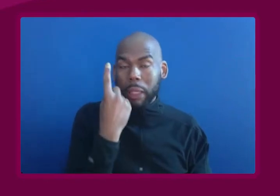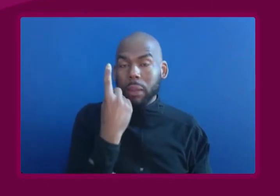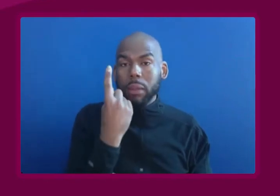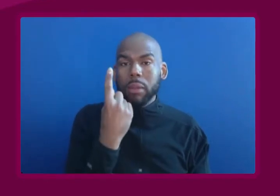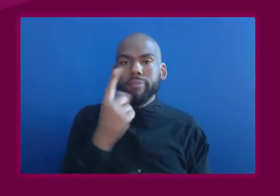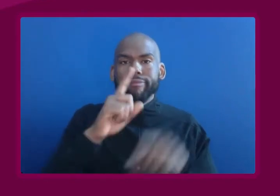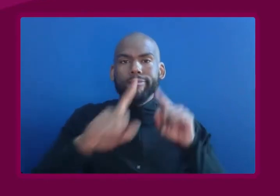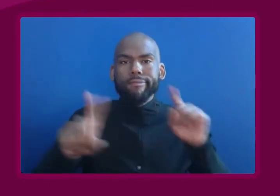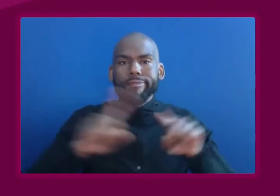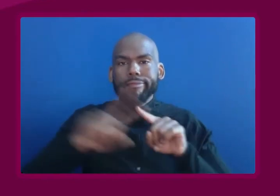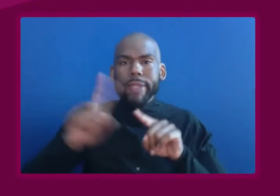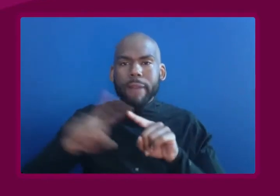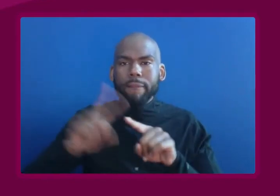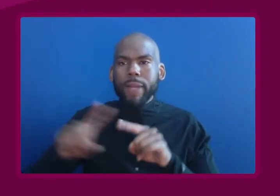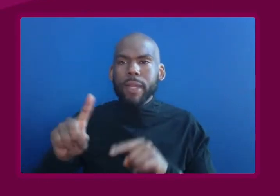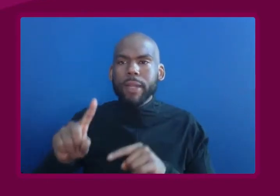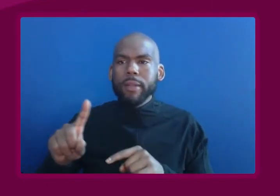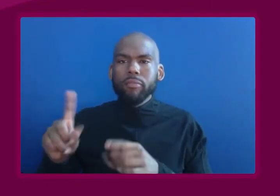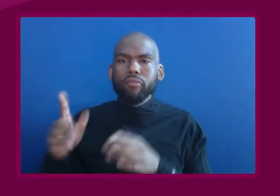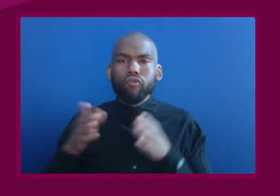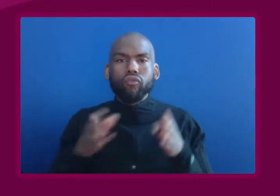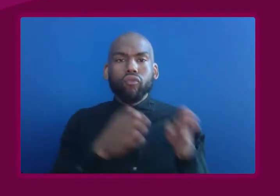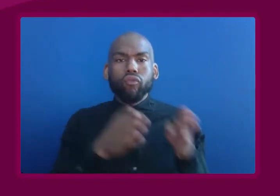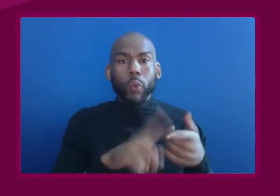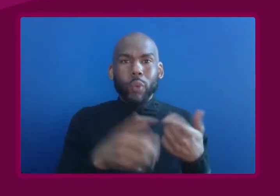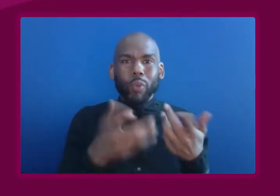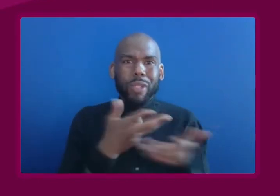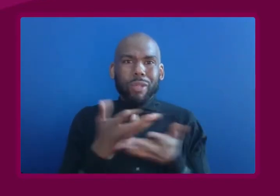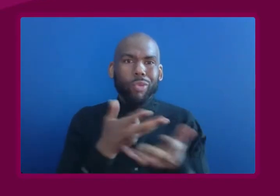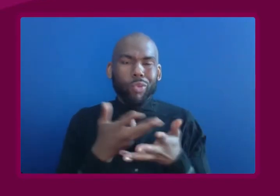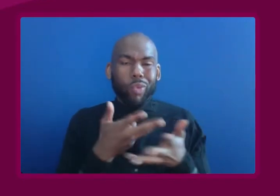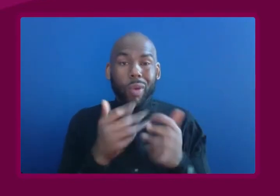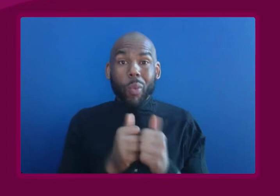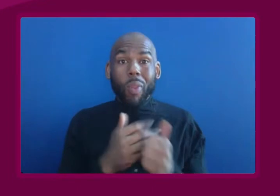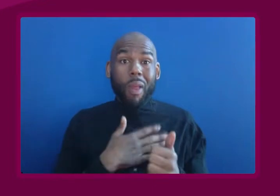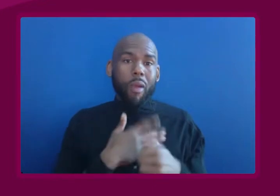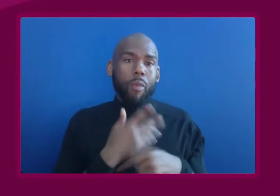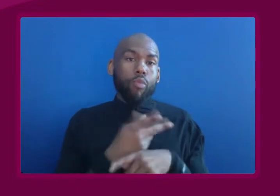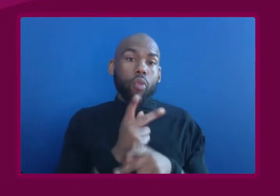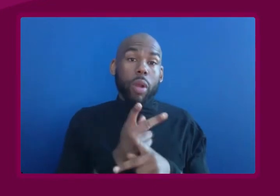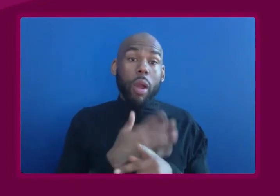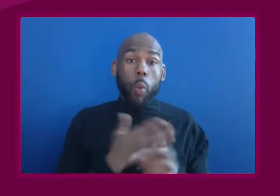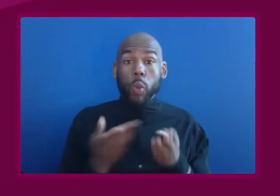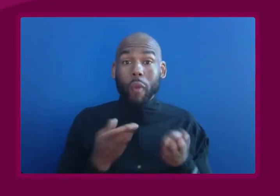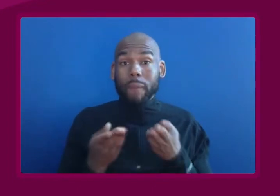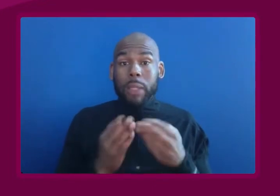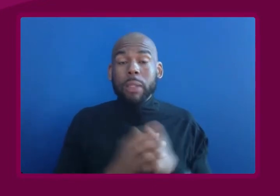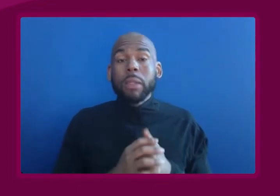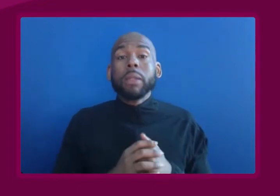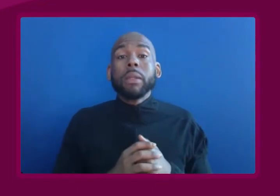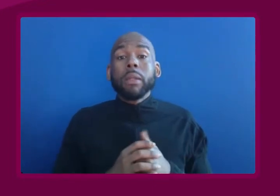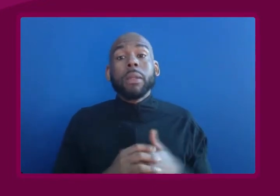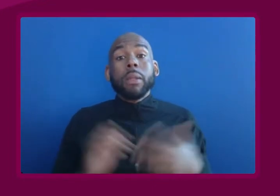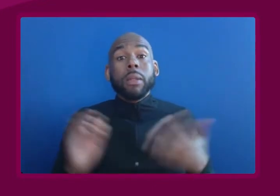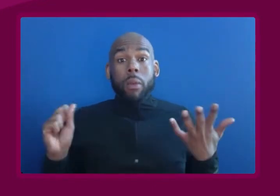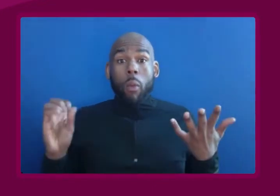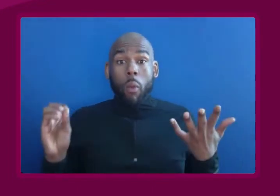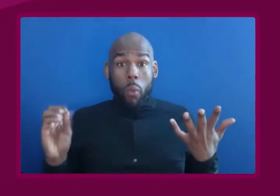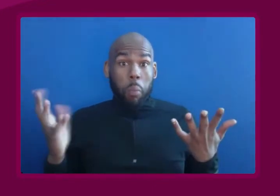the various journeys that people take in order to interact with our products and services.